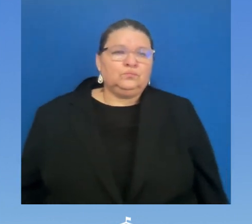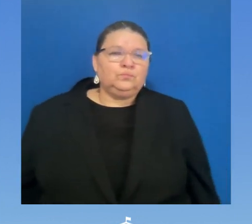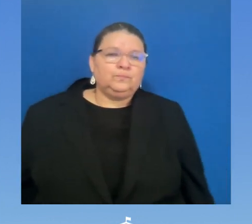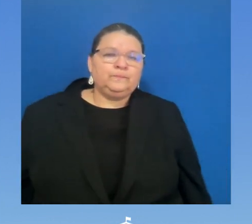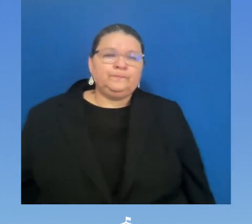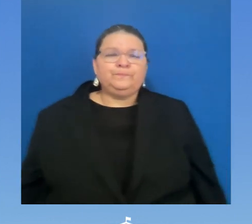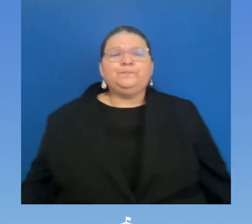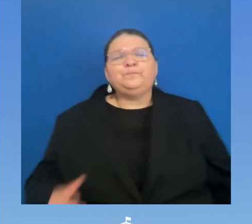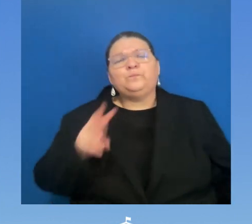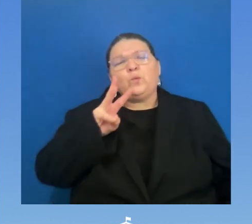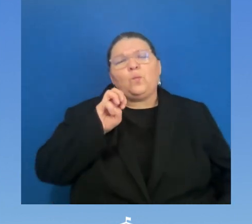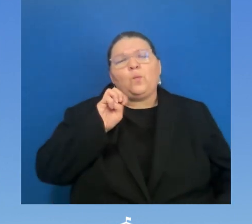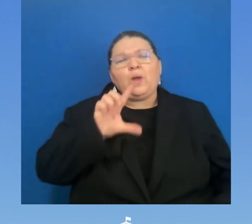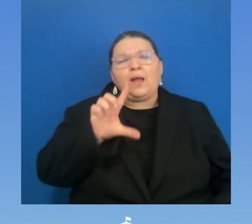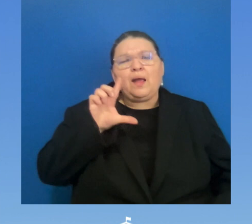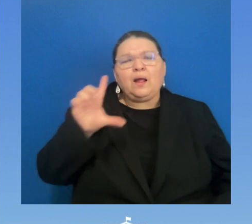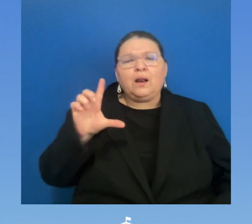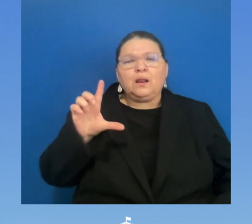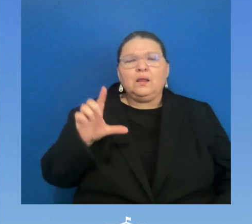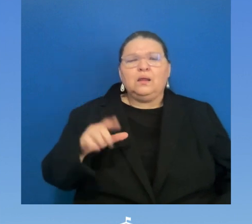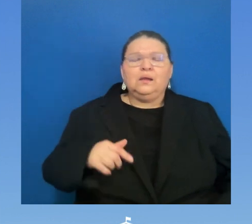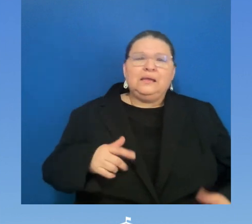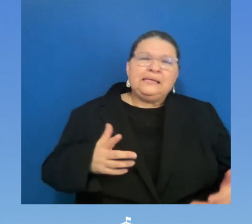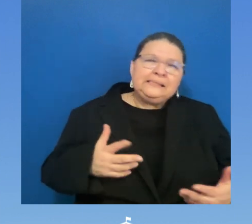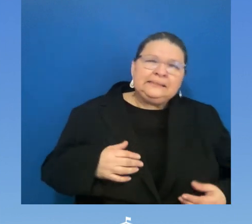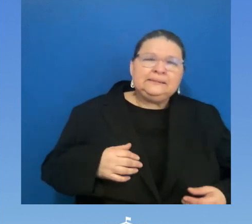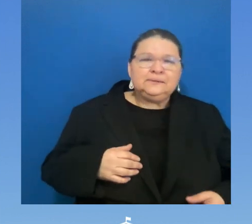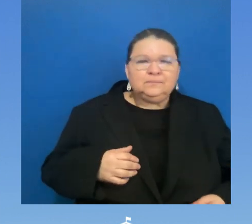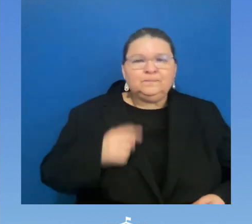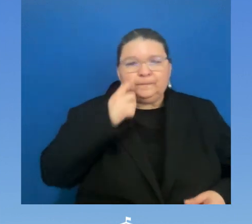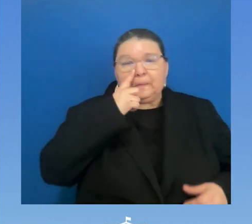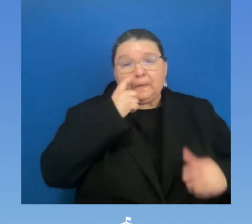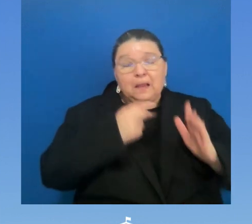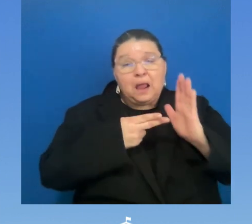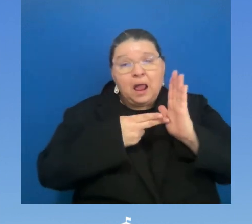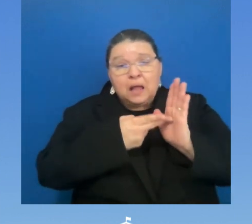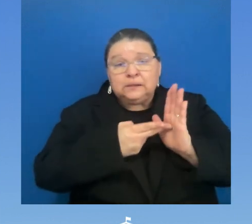It -- honestly, I feel it's everything.